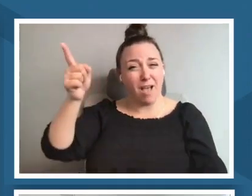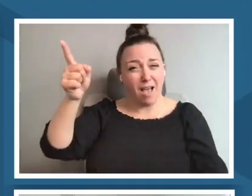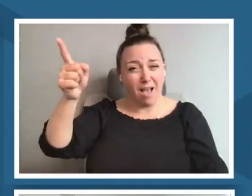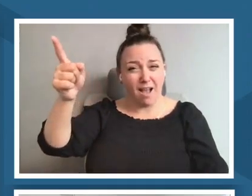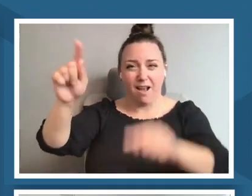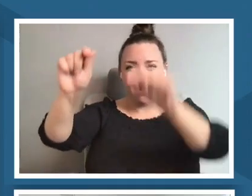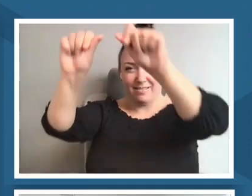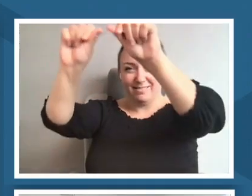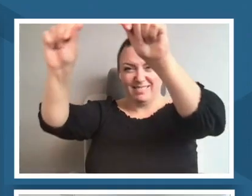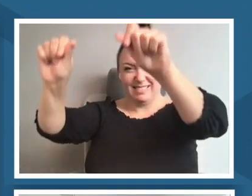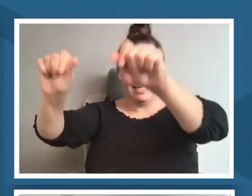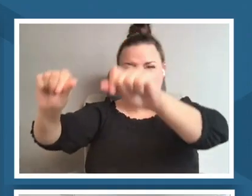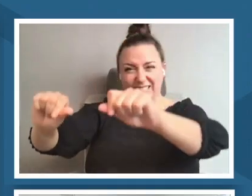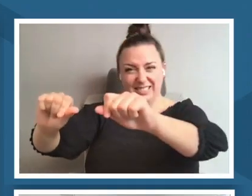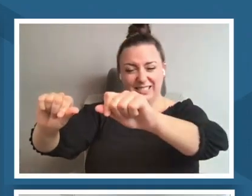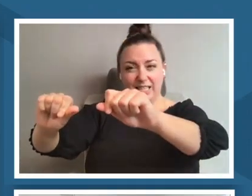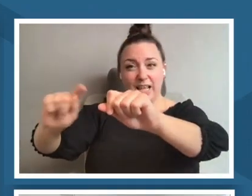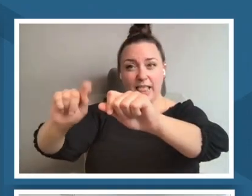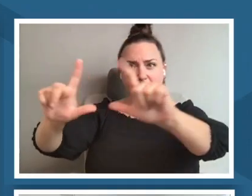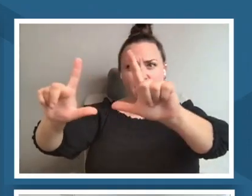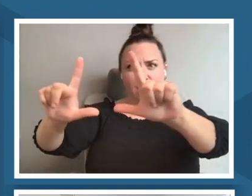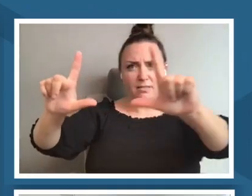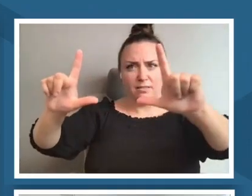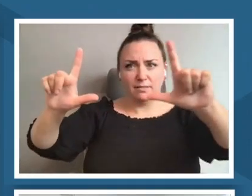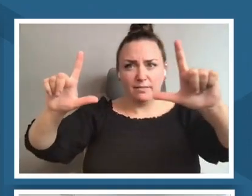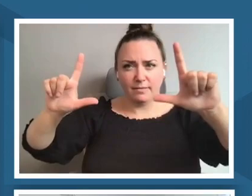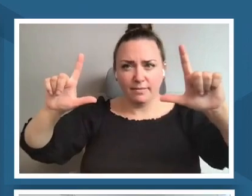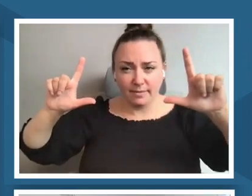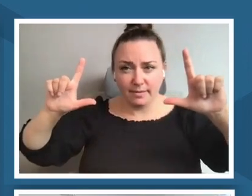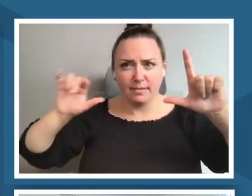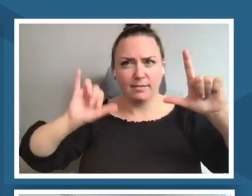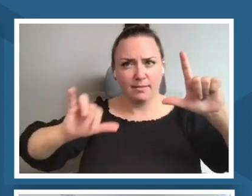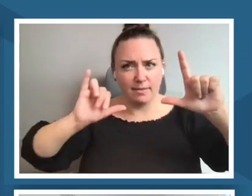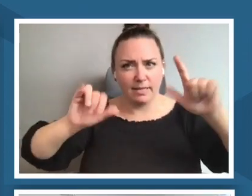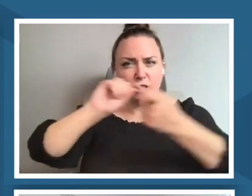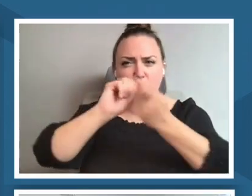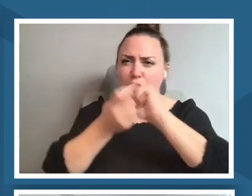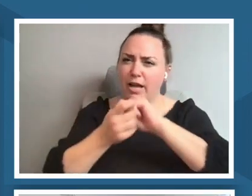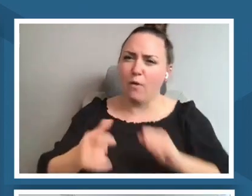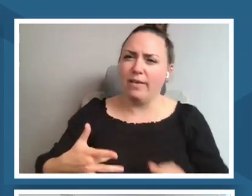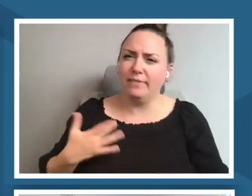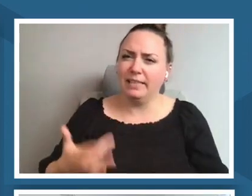saying in the in the q a